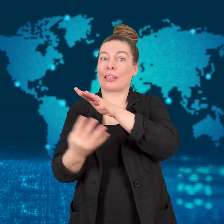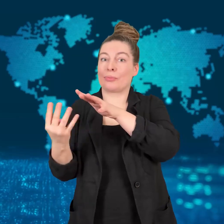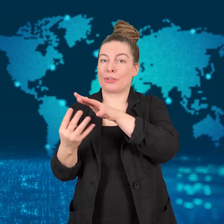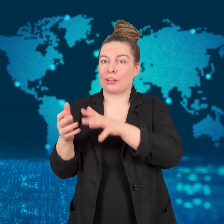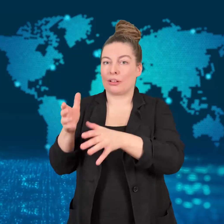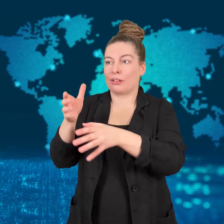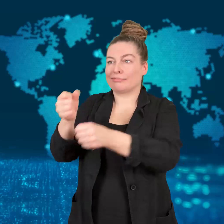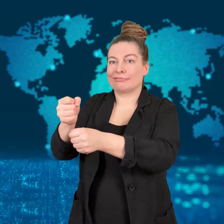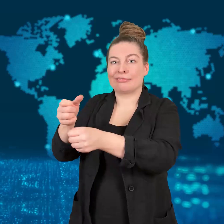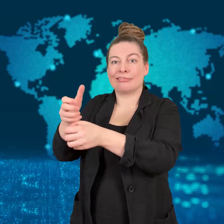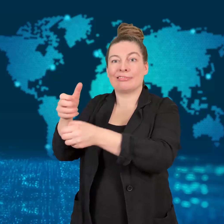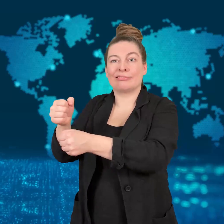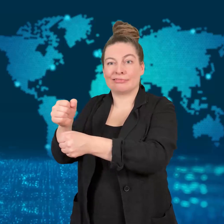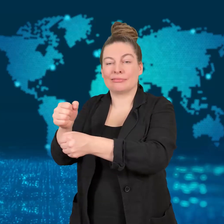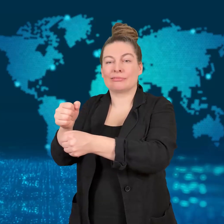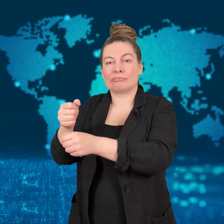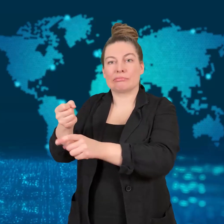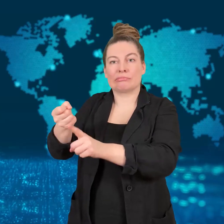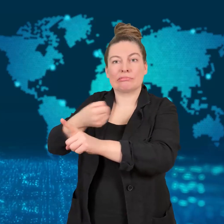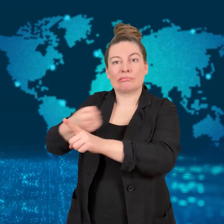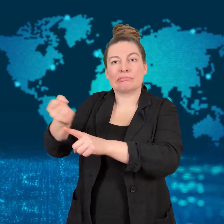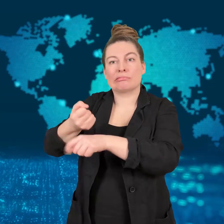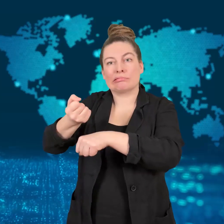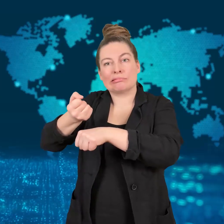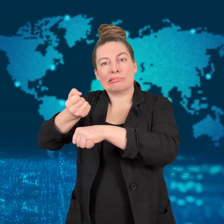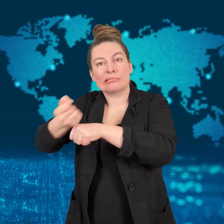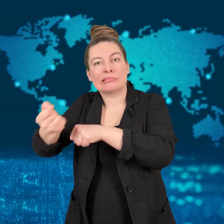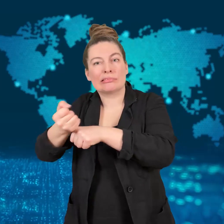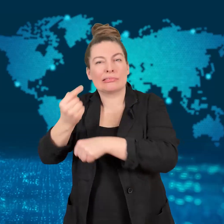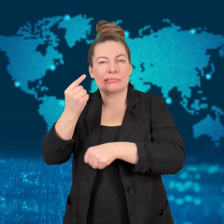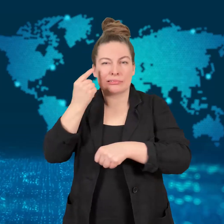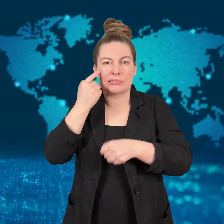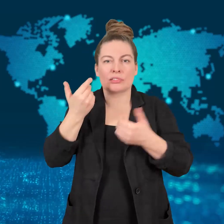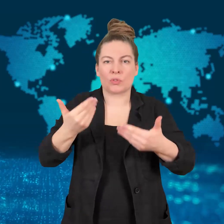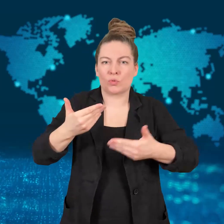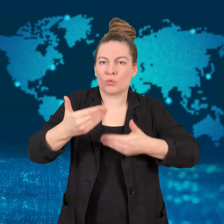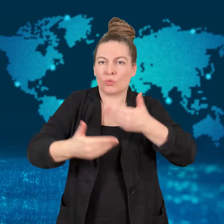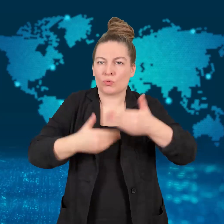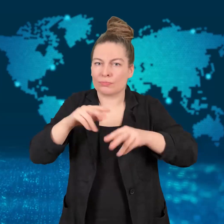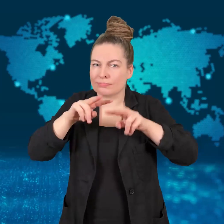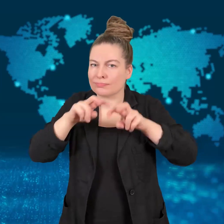Two people - a Libyan and two foreigners - have been arrested.